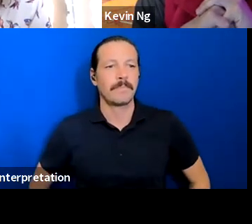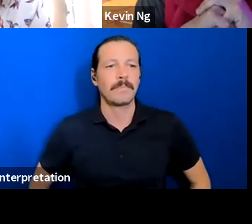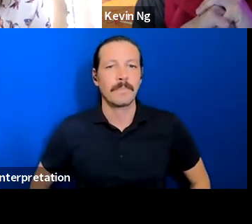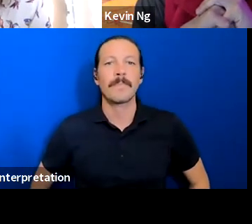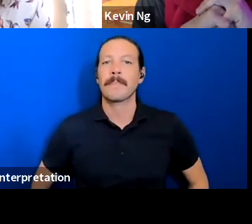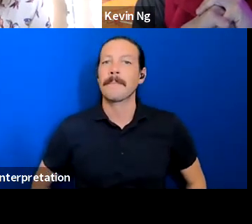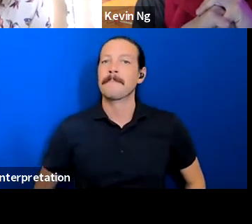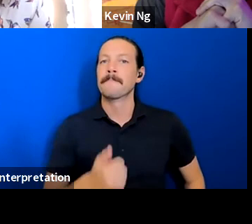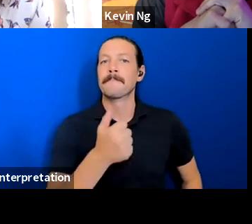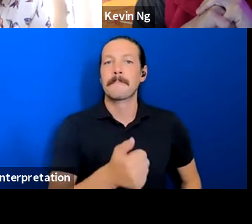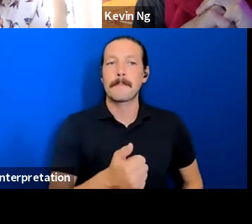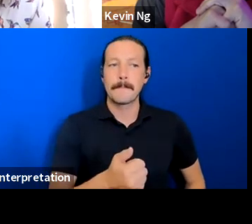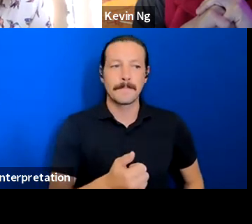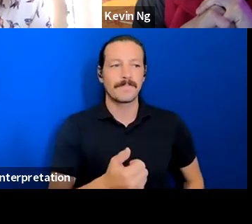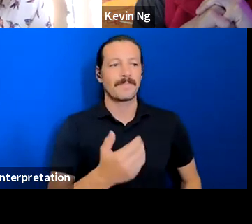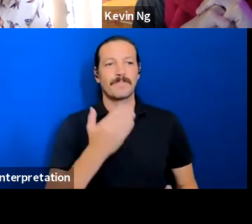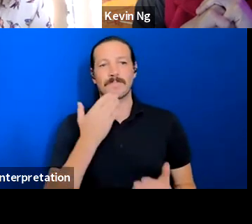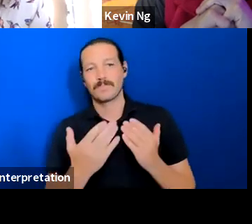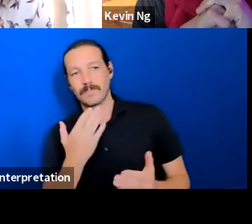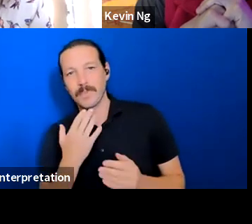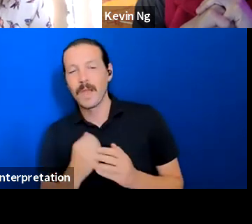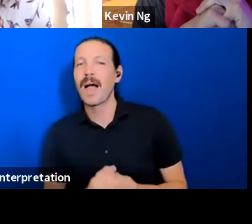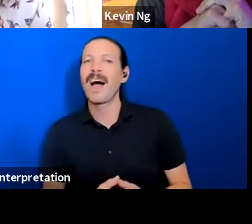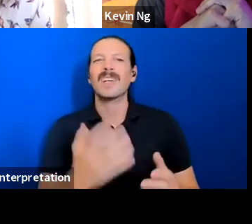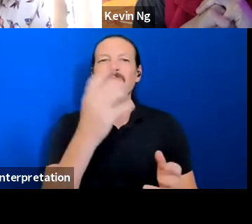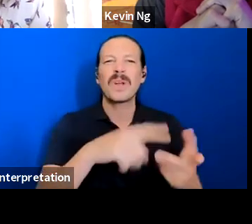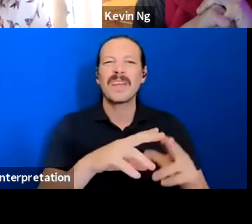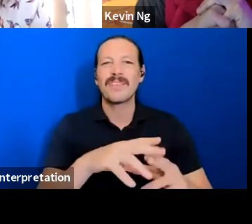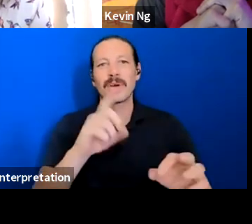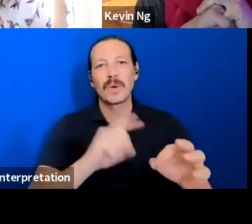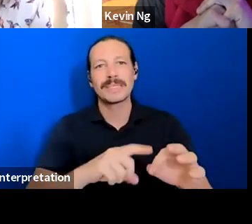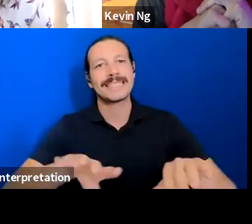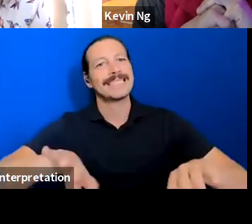and apologies to those whose questions we haven't had a chance to get to. As I said,